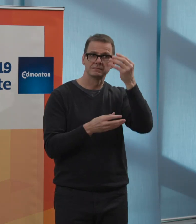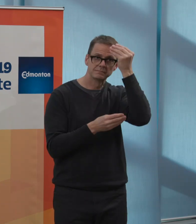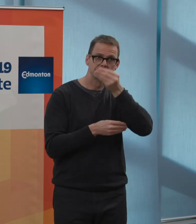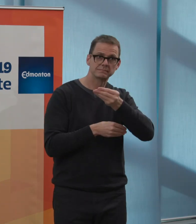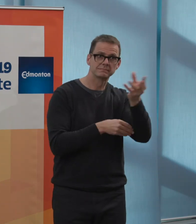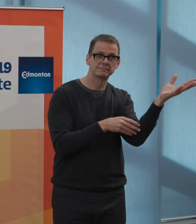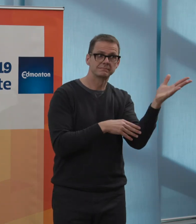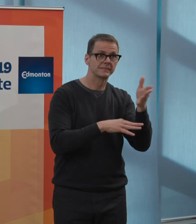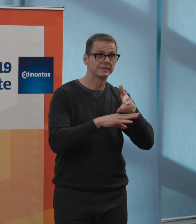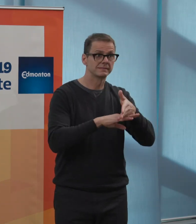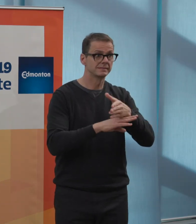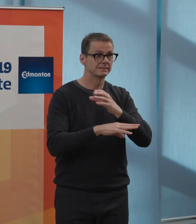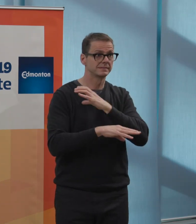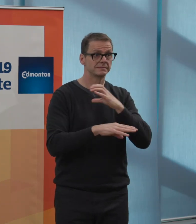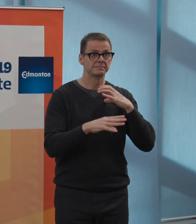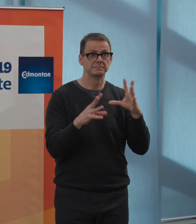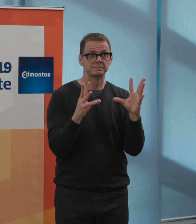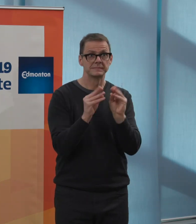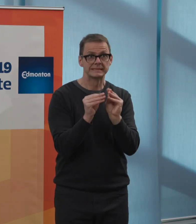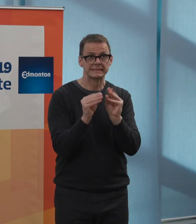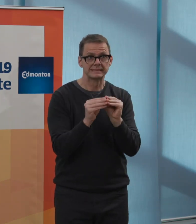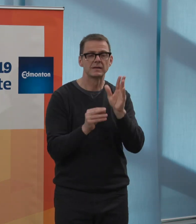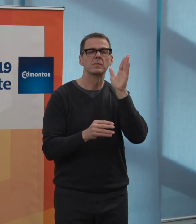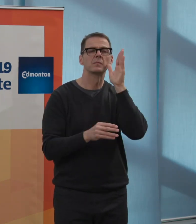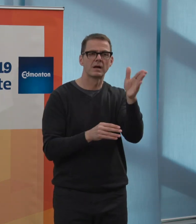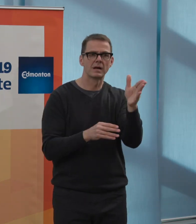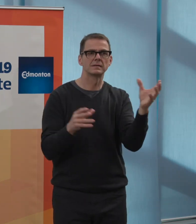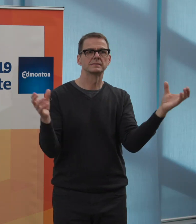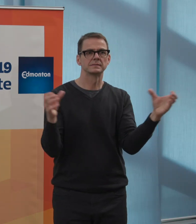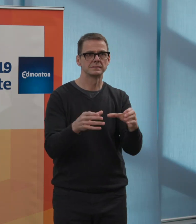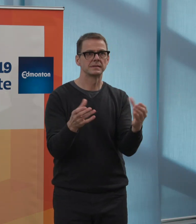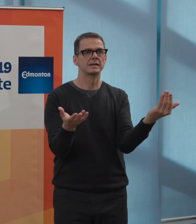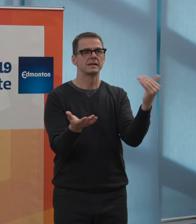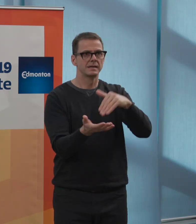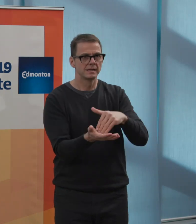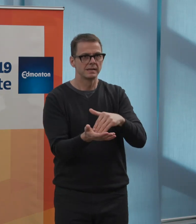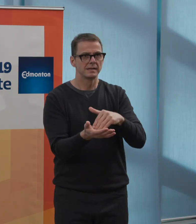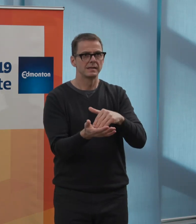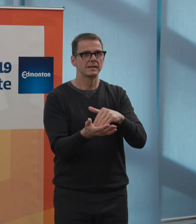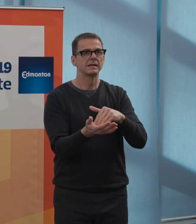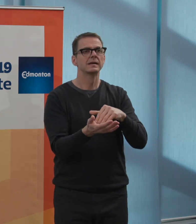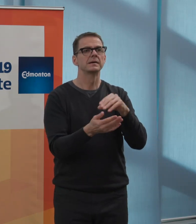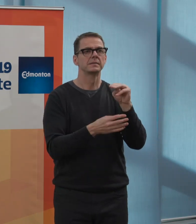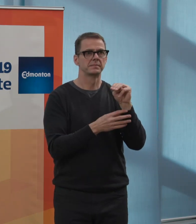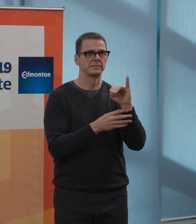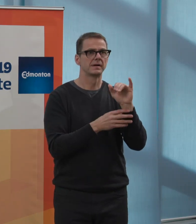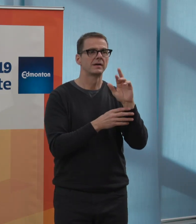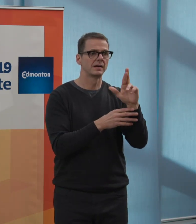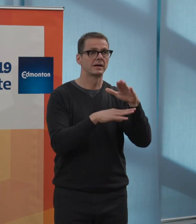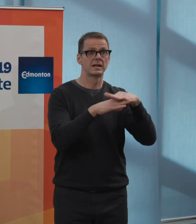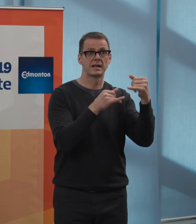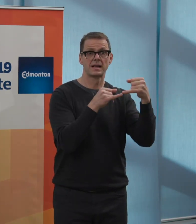available online also we'll look forward to speaking with you then thank you very much thanks for participating